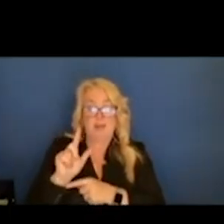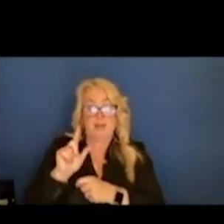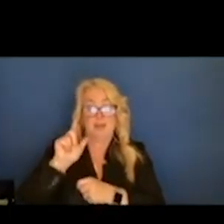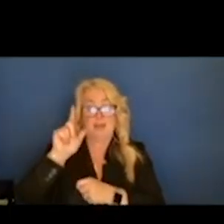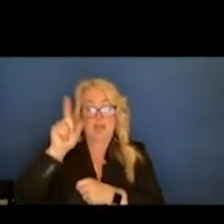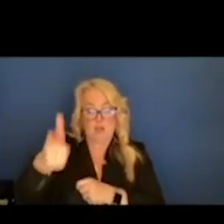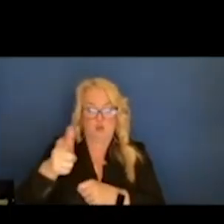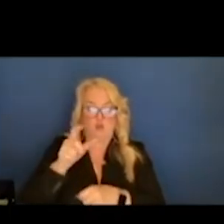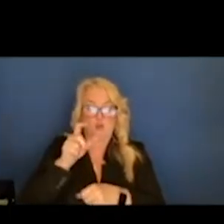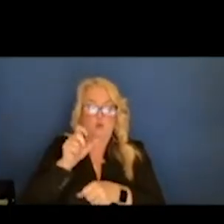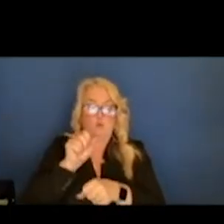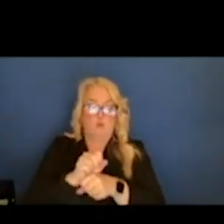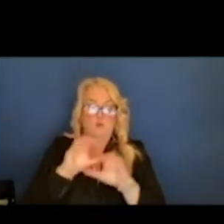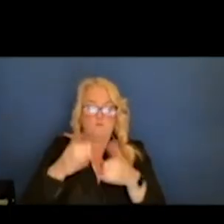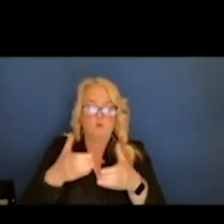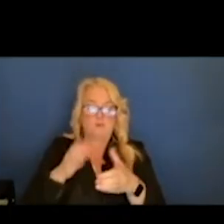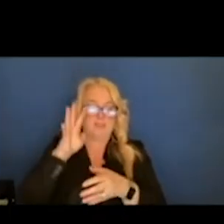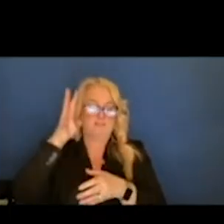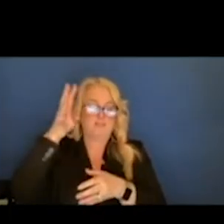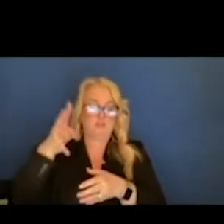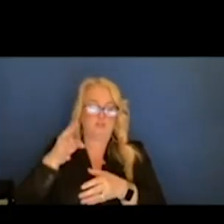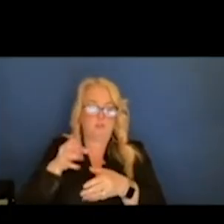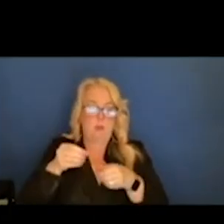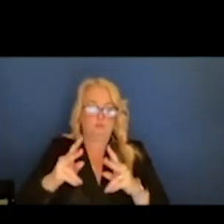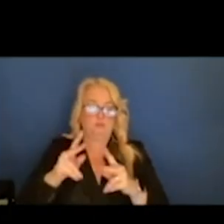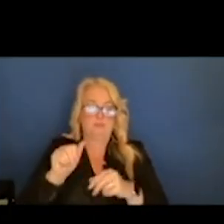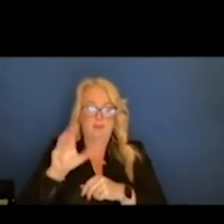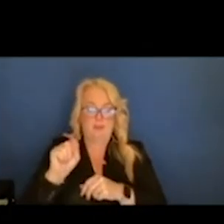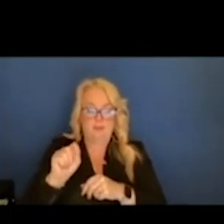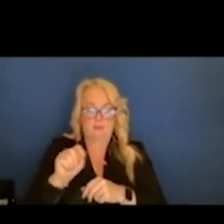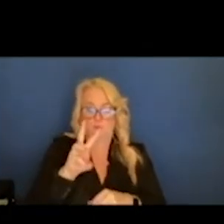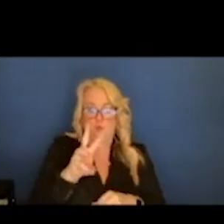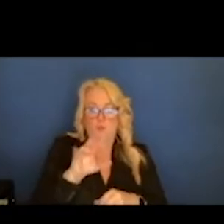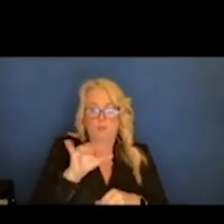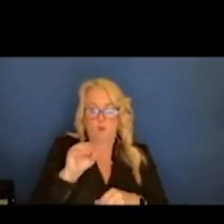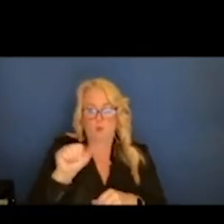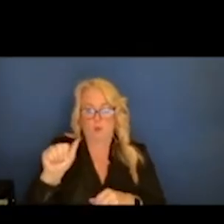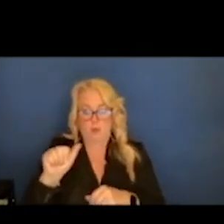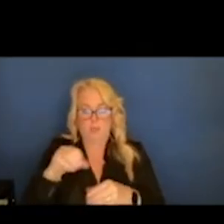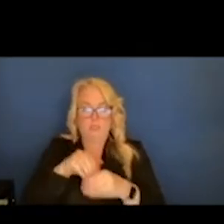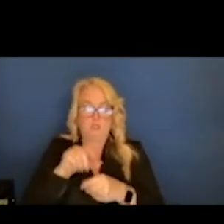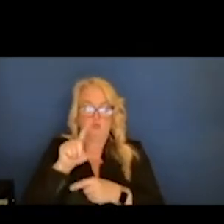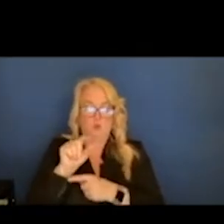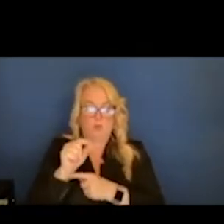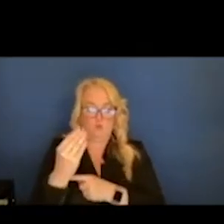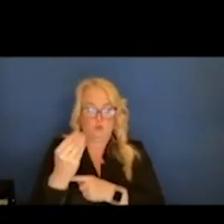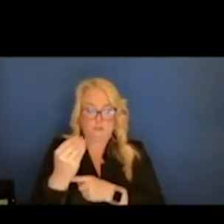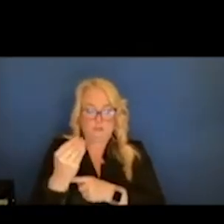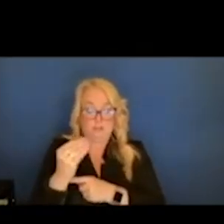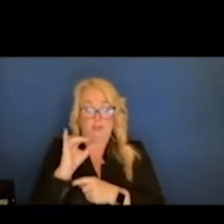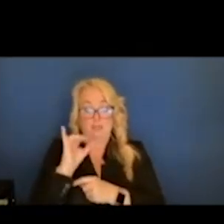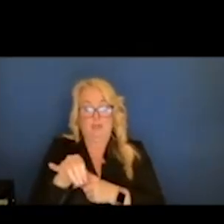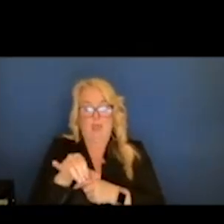and later the Workforce Innovation and Opportunity Act, or WIOA, in 2014. WIOA brought renewed